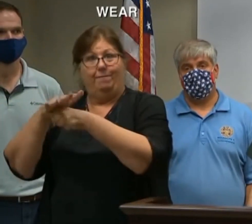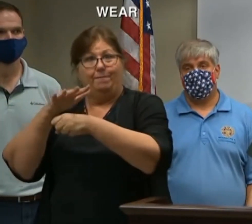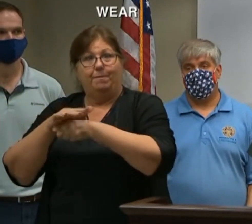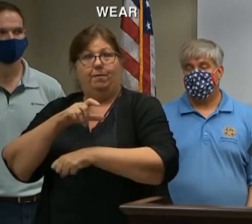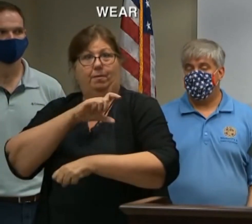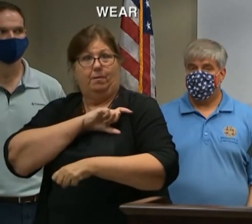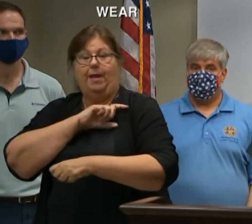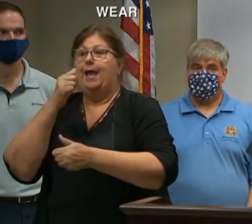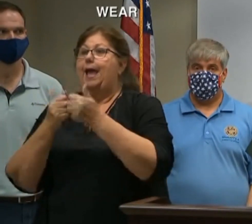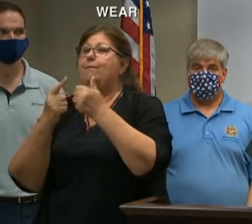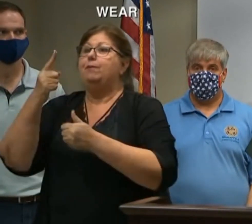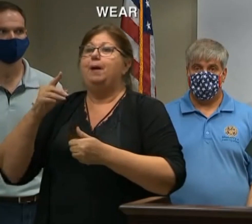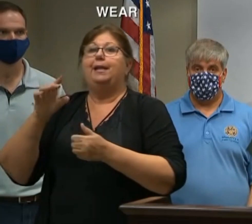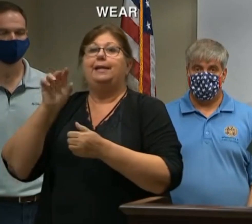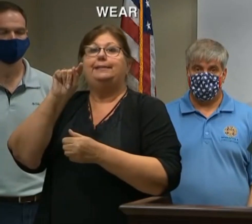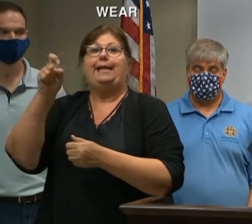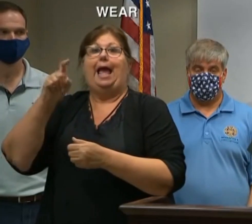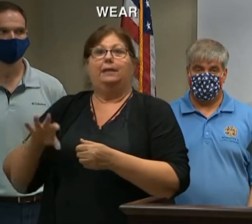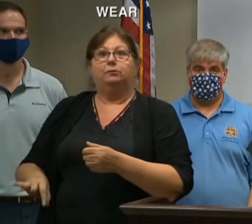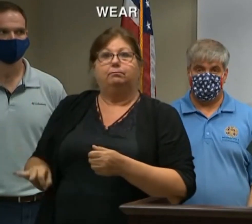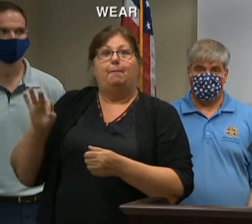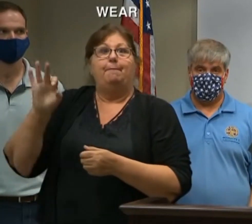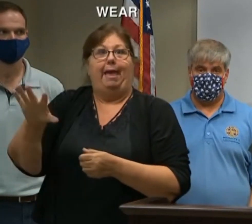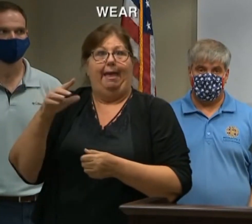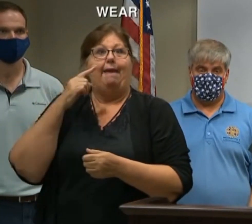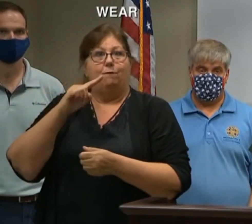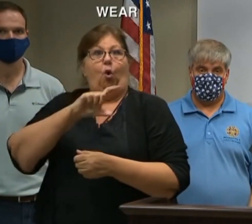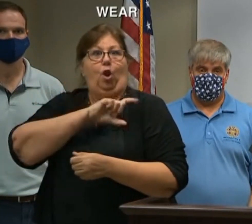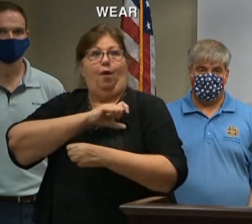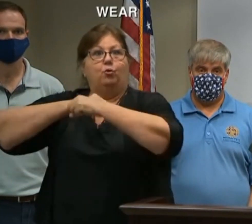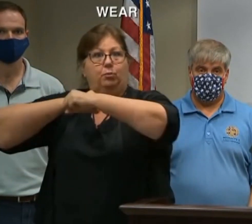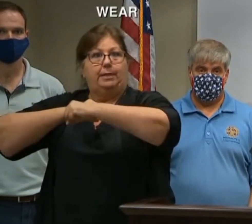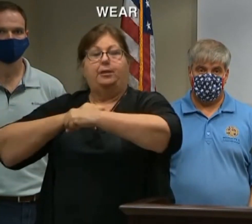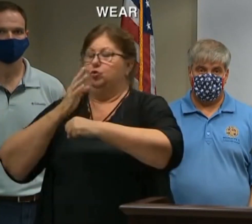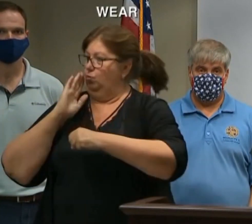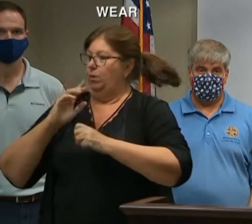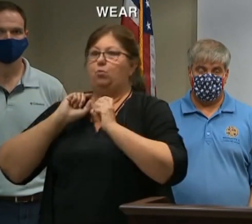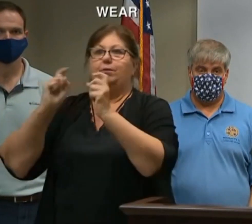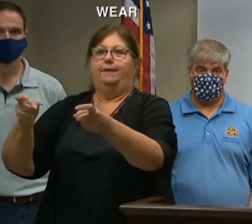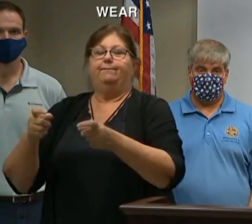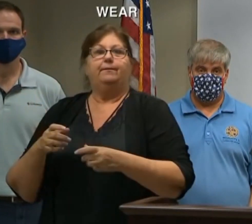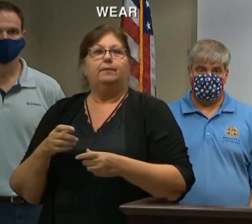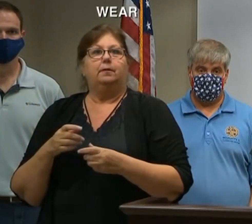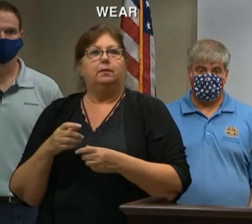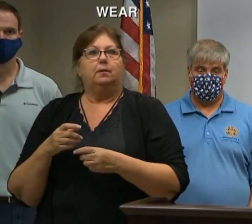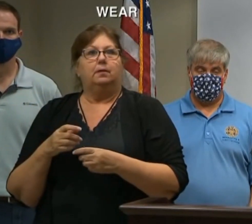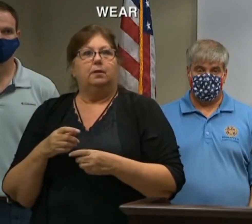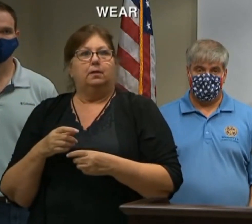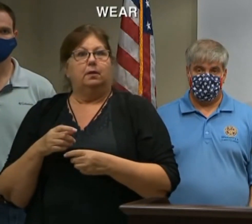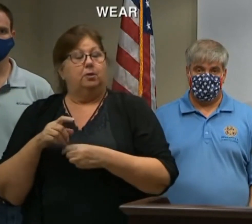protection and everybody gets law enforcement protection